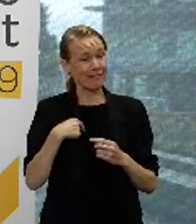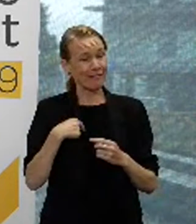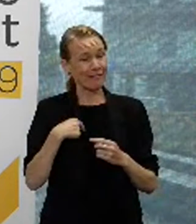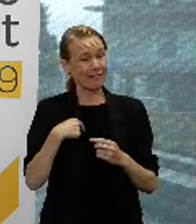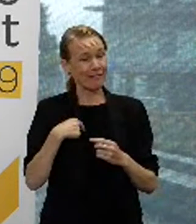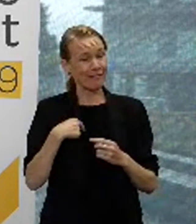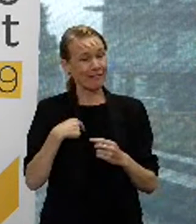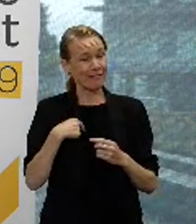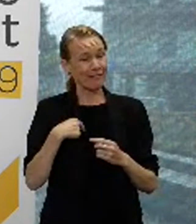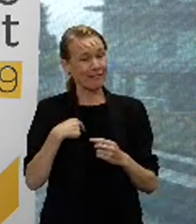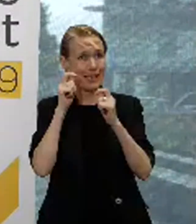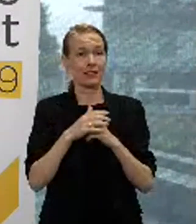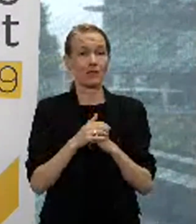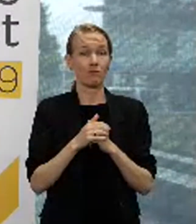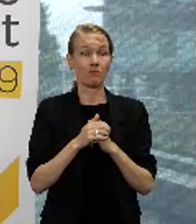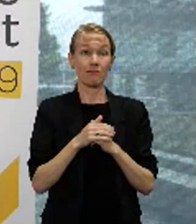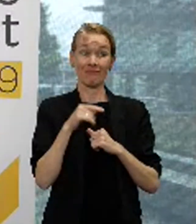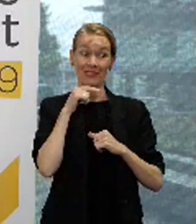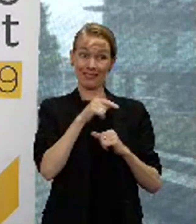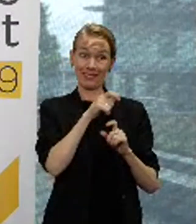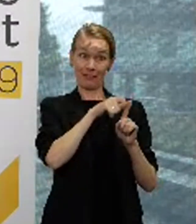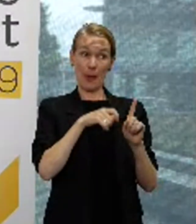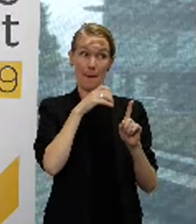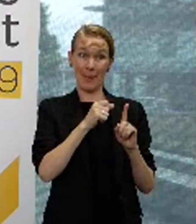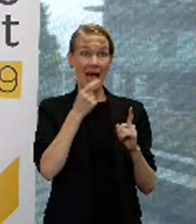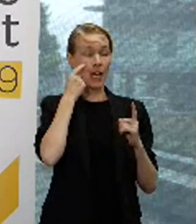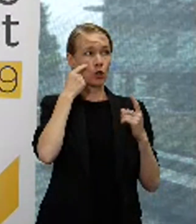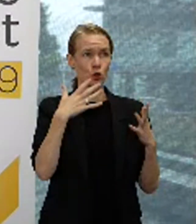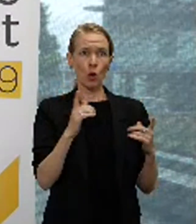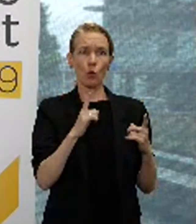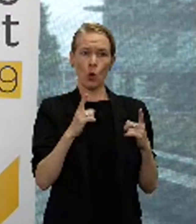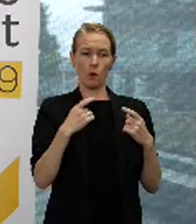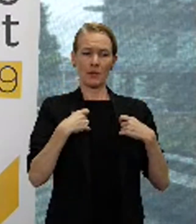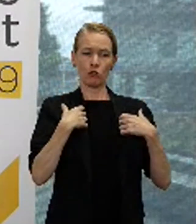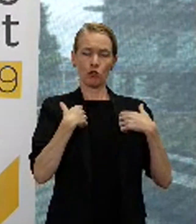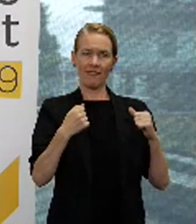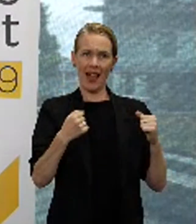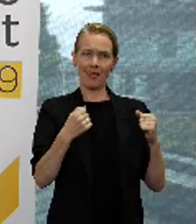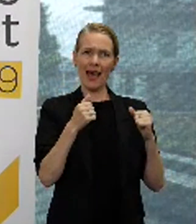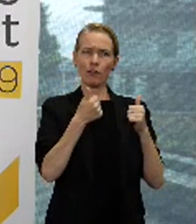measures, our testing, our contact tracing working well